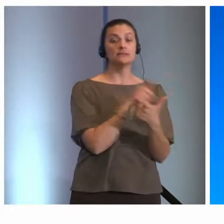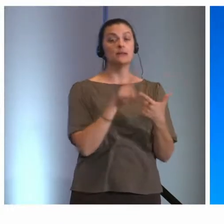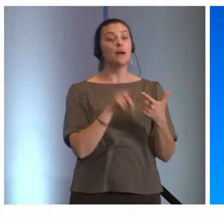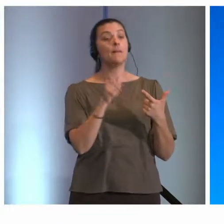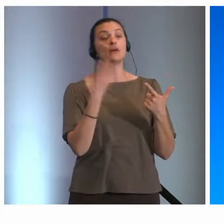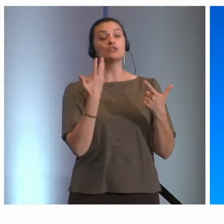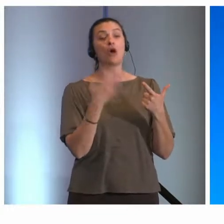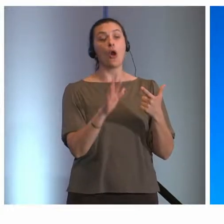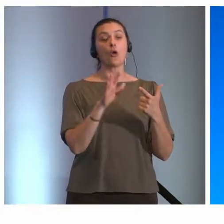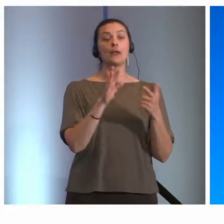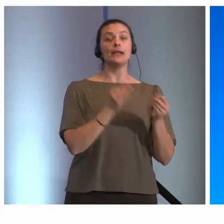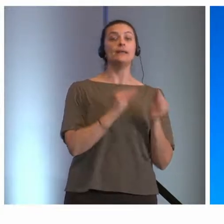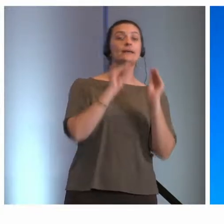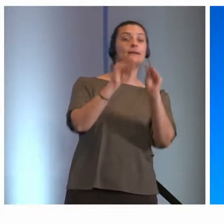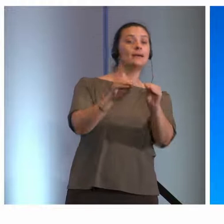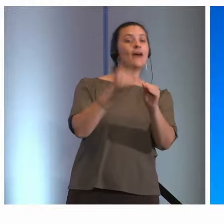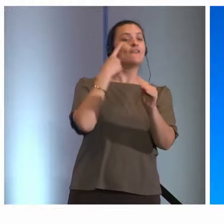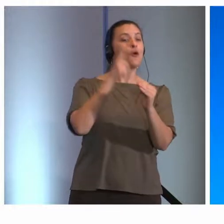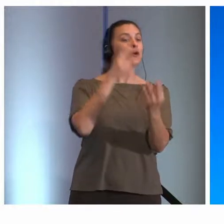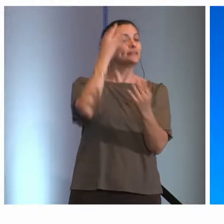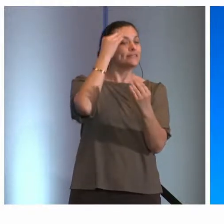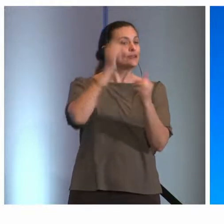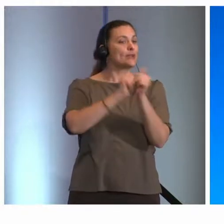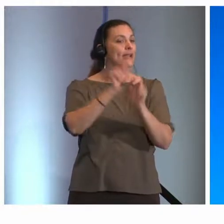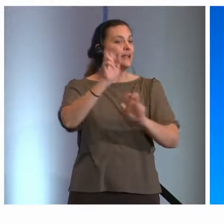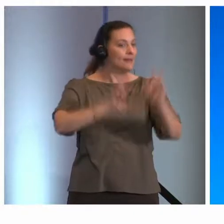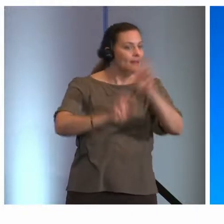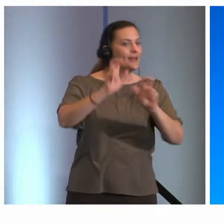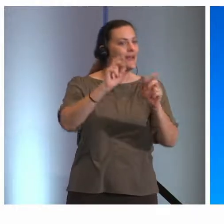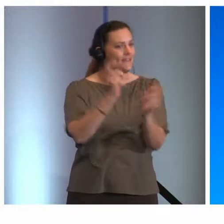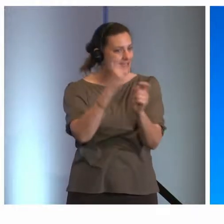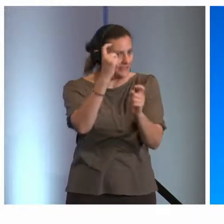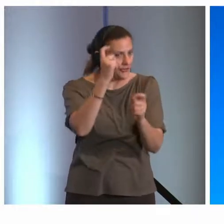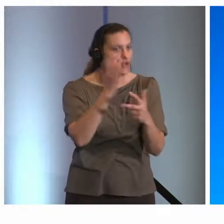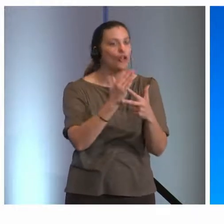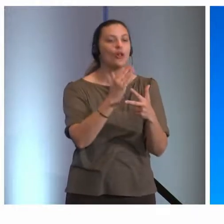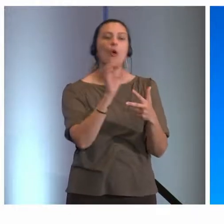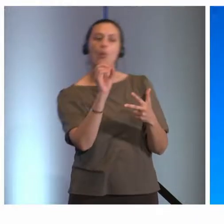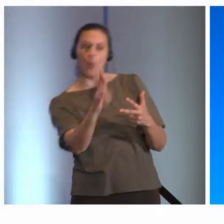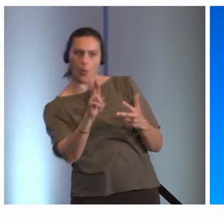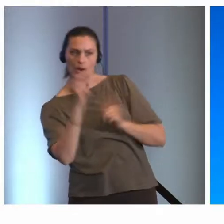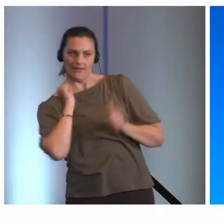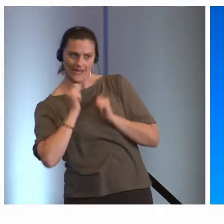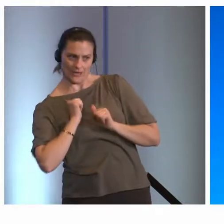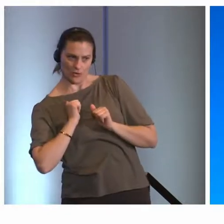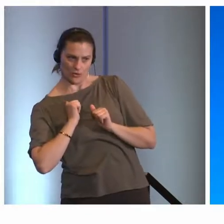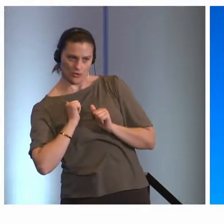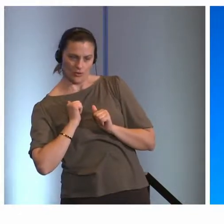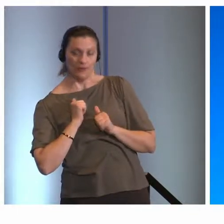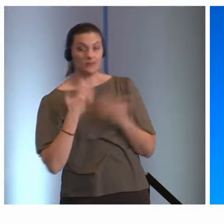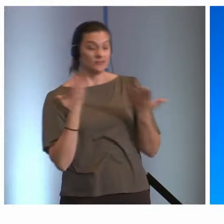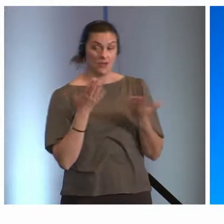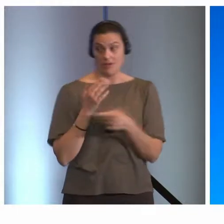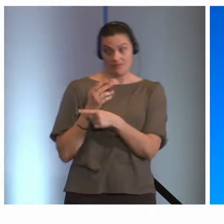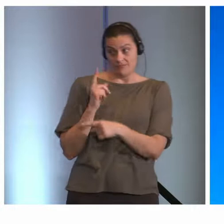entered into a festival, or, exhibited in a theatre.